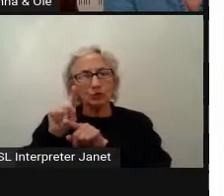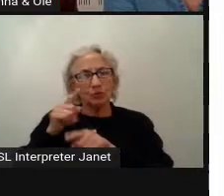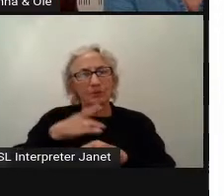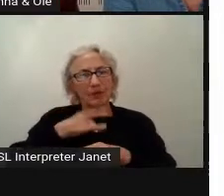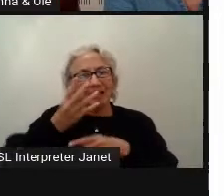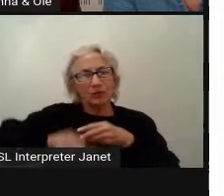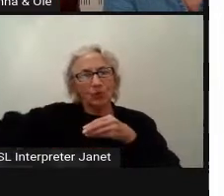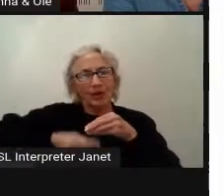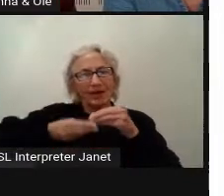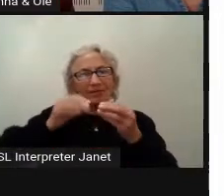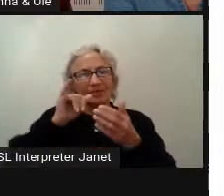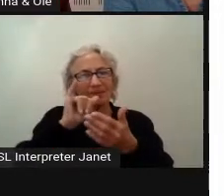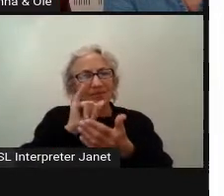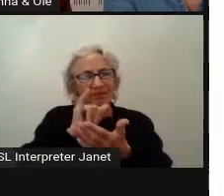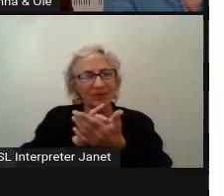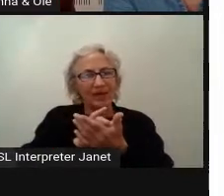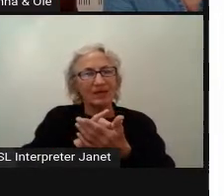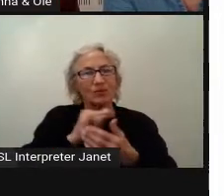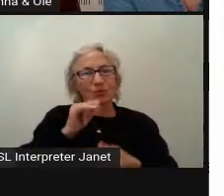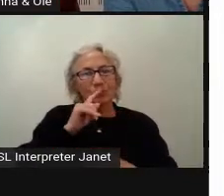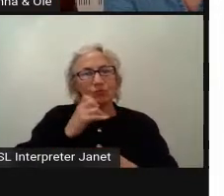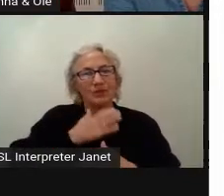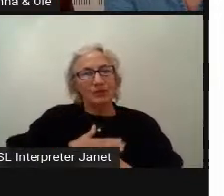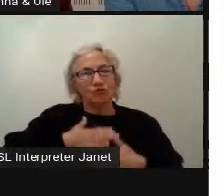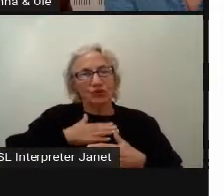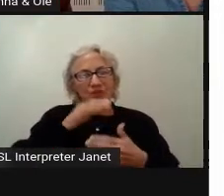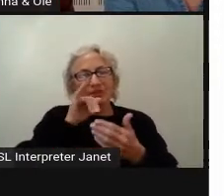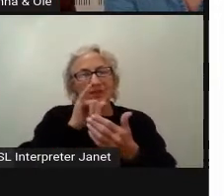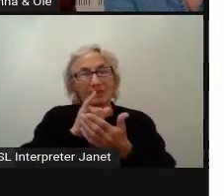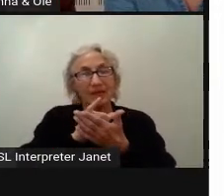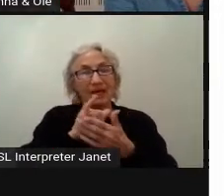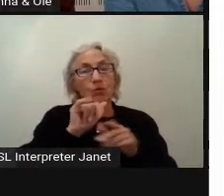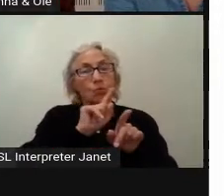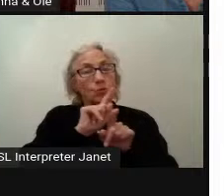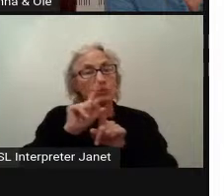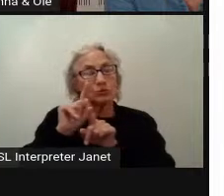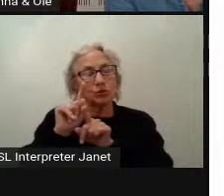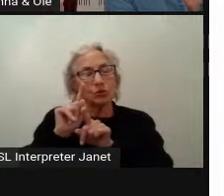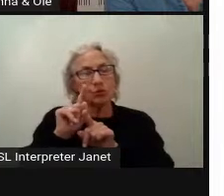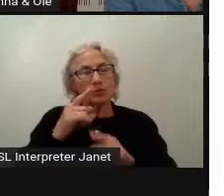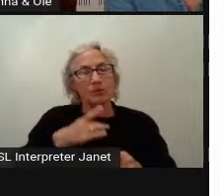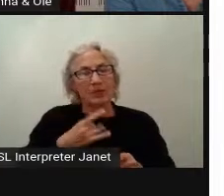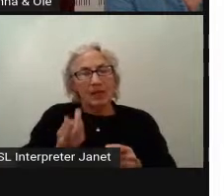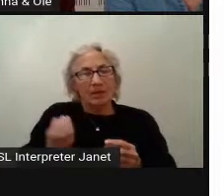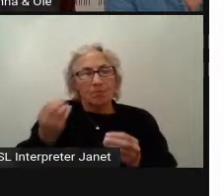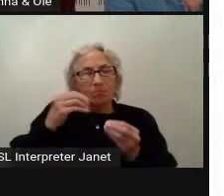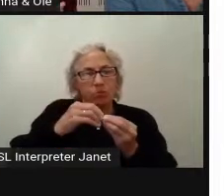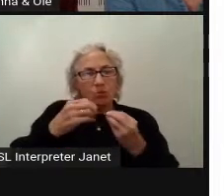our users will love to have that on our video and time-based media. So an easy way to do that would -- we will be greatly